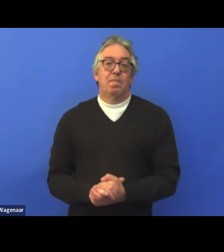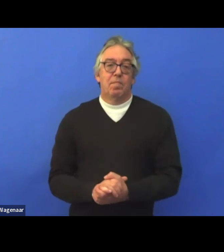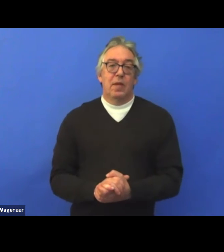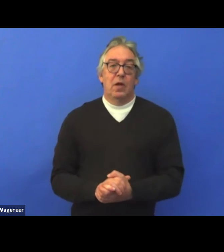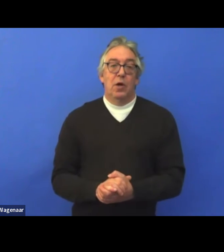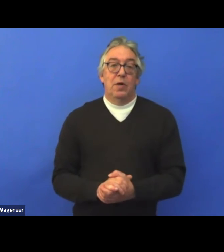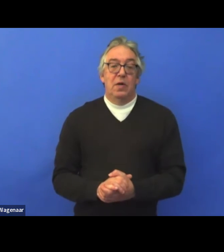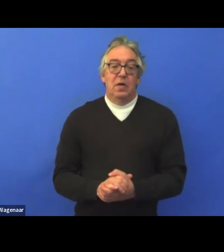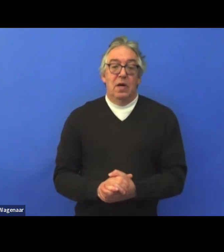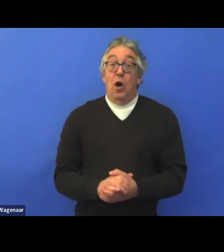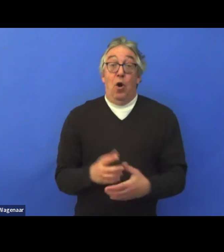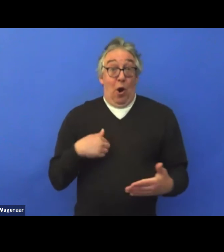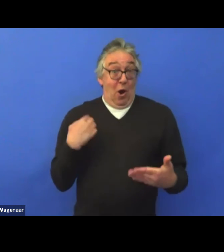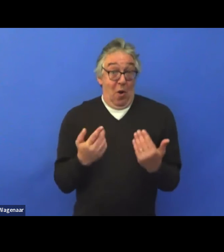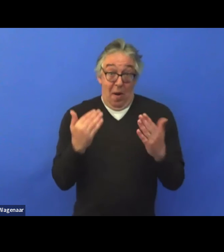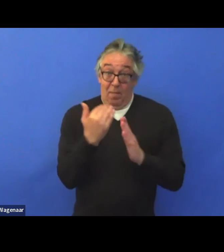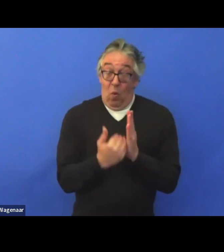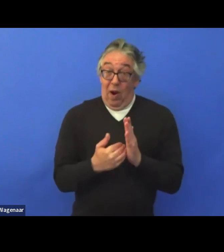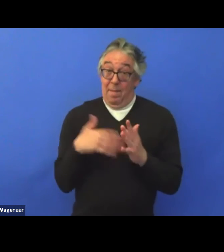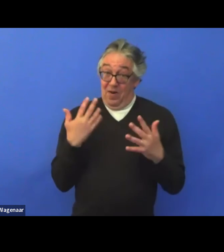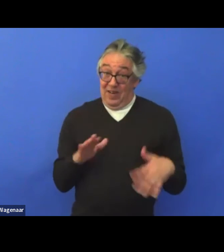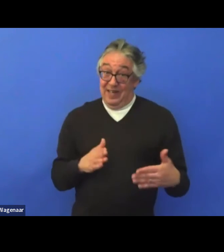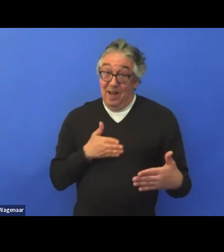that the programme has based, namely COVID